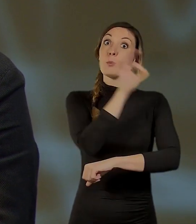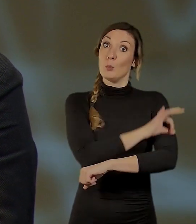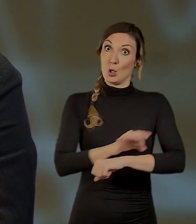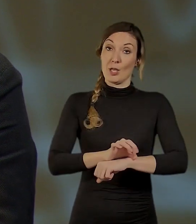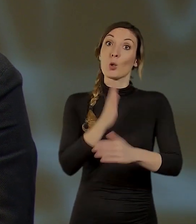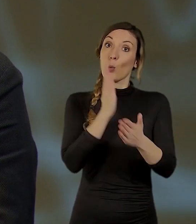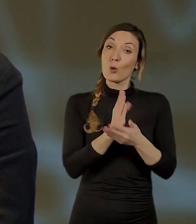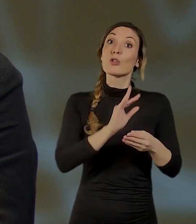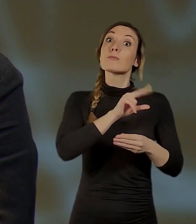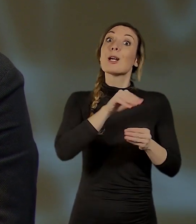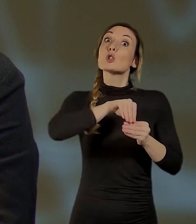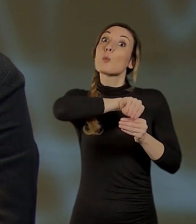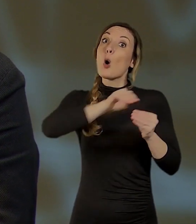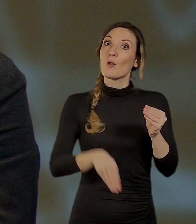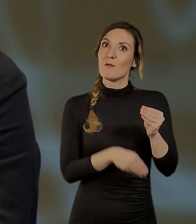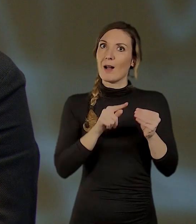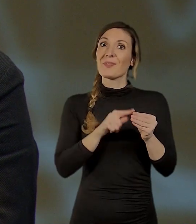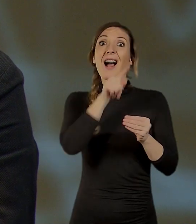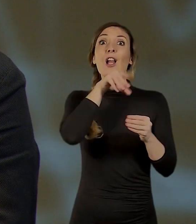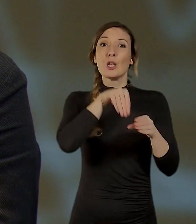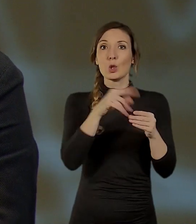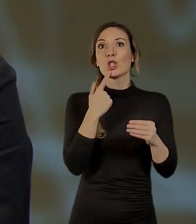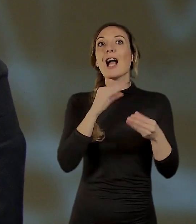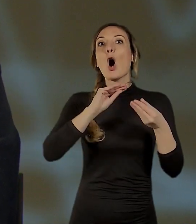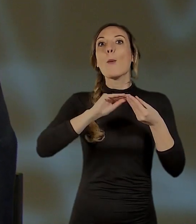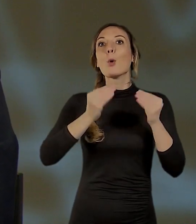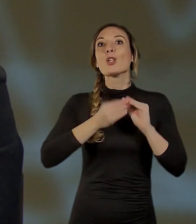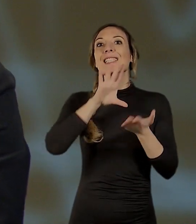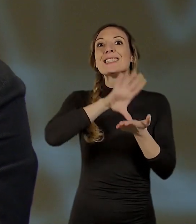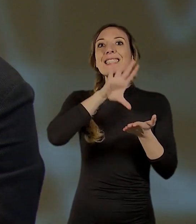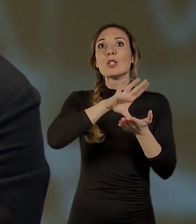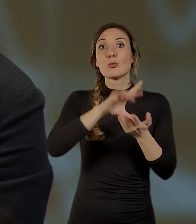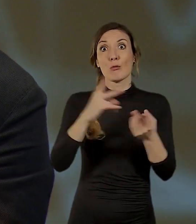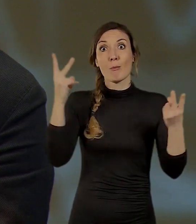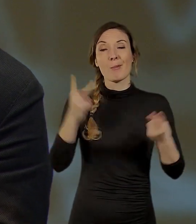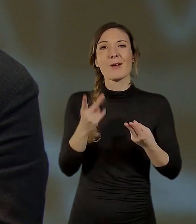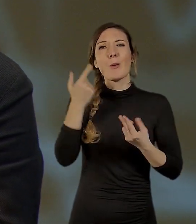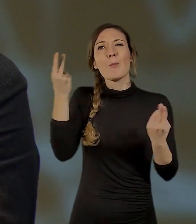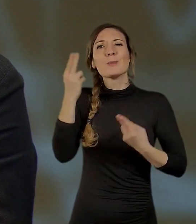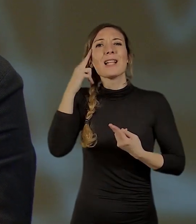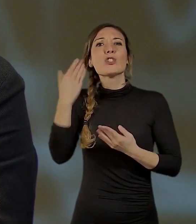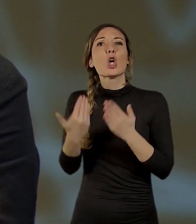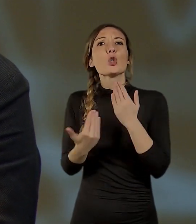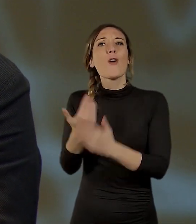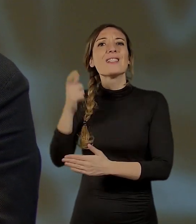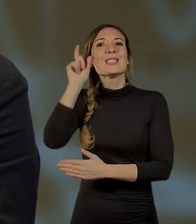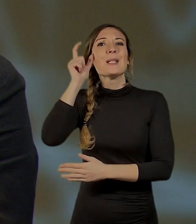It was called Riviéra. And no one discussed it with anyone. It was just approved like that. And it was almost supposed to go in this direction.